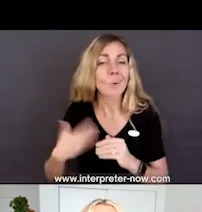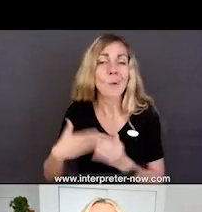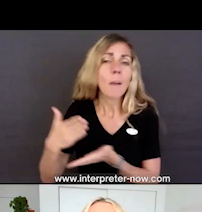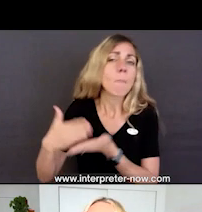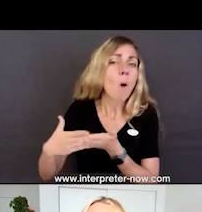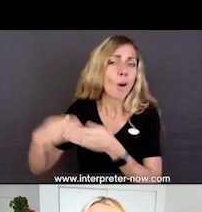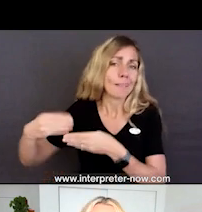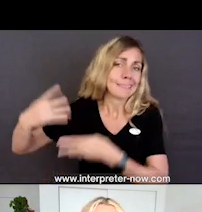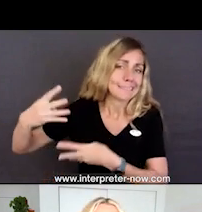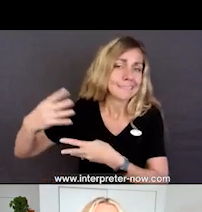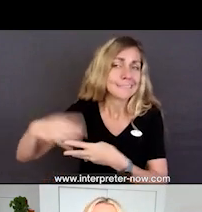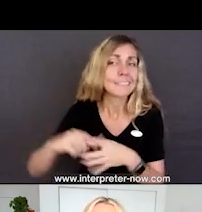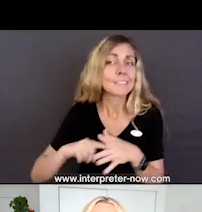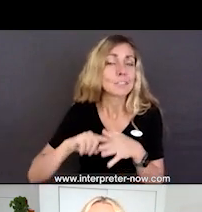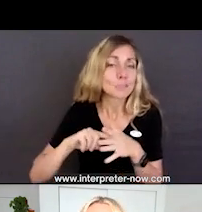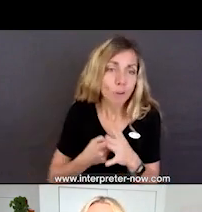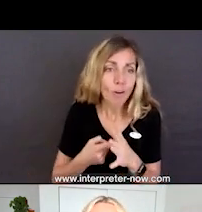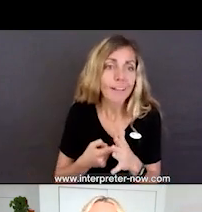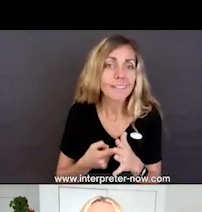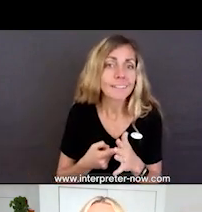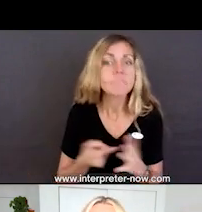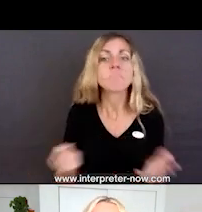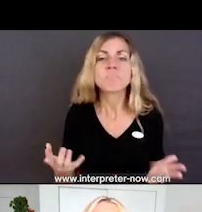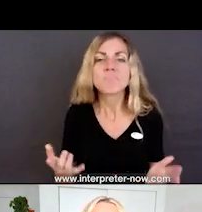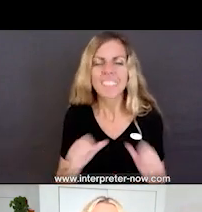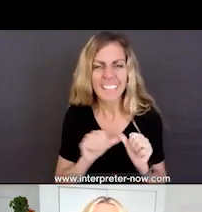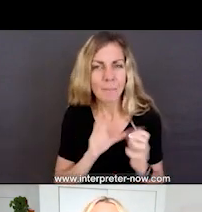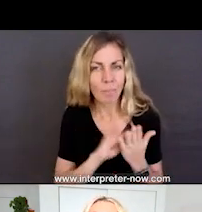So this is a partial list, to get us started to get us thinking.